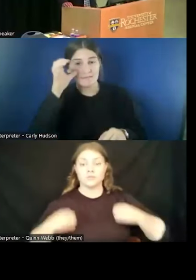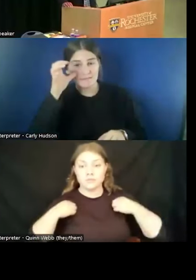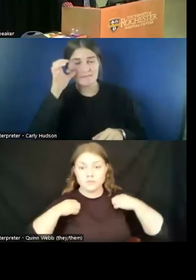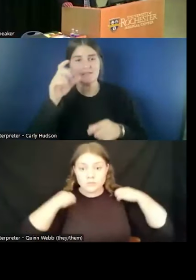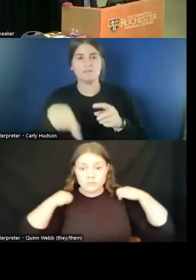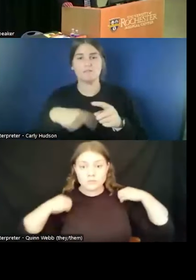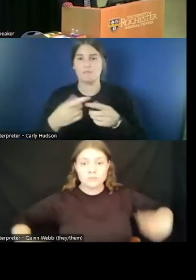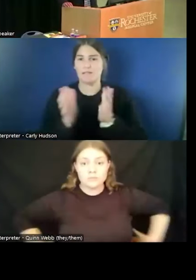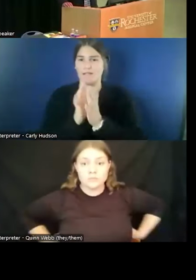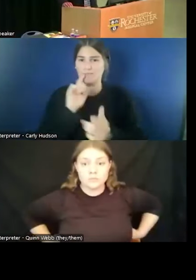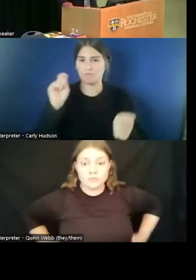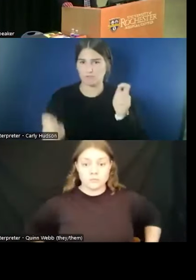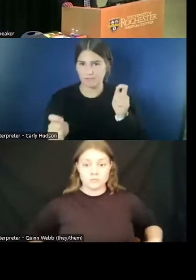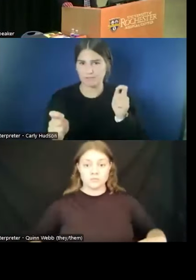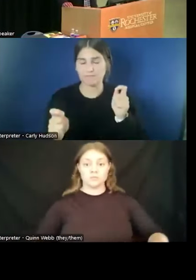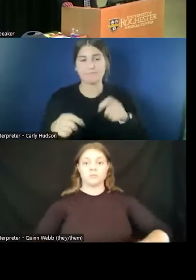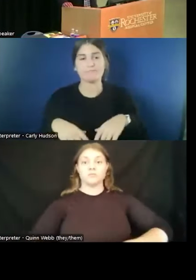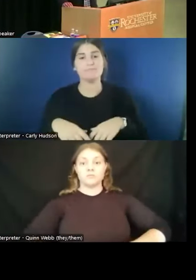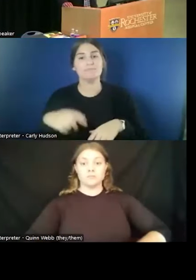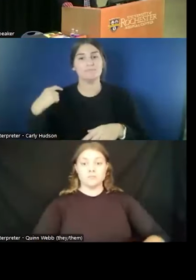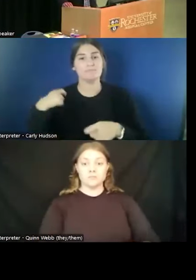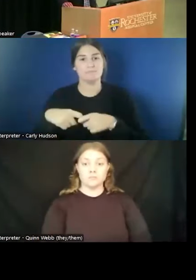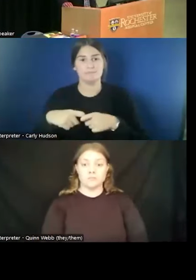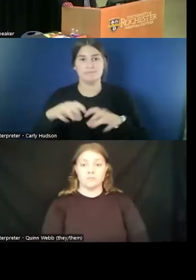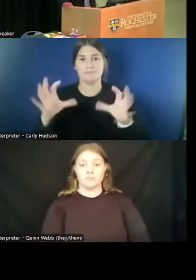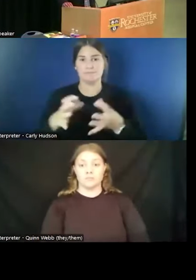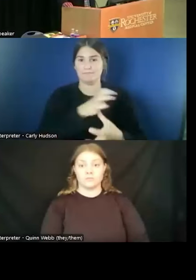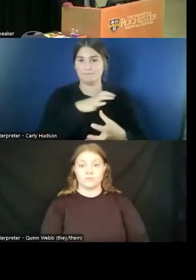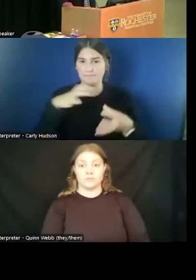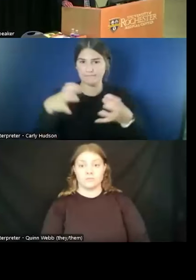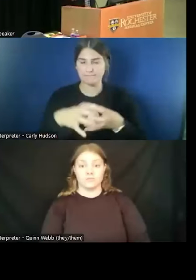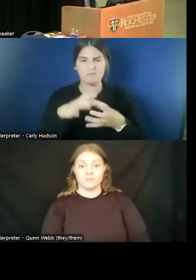change Latino Health Coalition was integral in building these cause to actions and as I